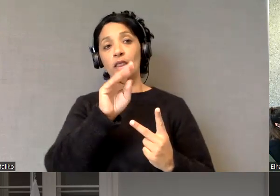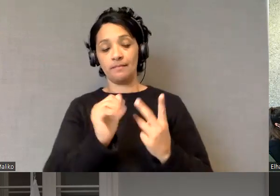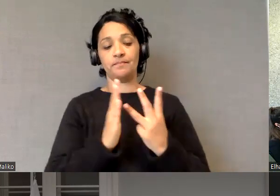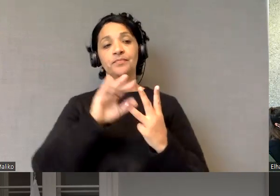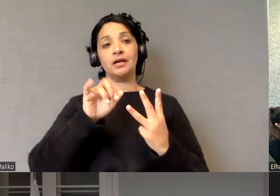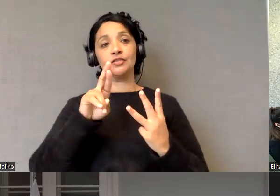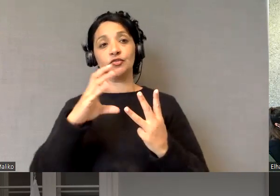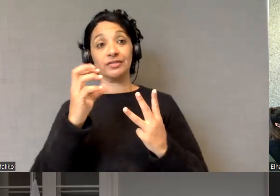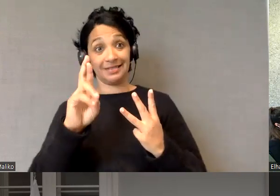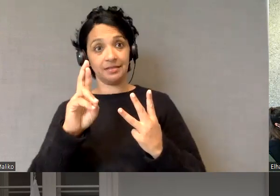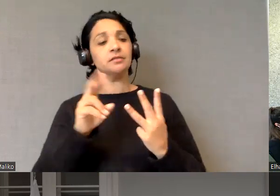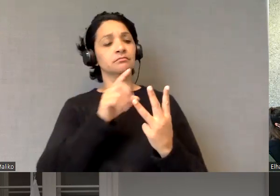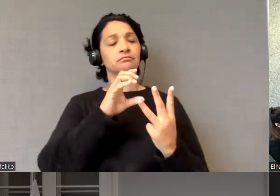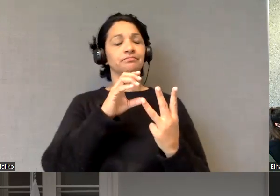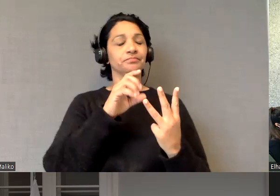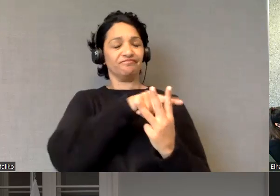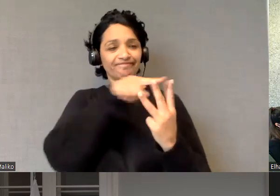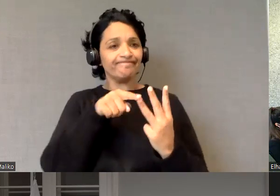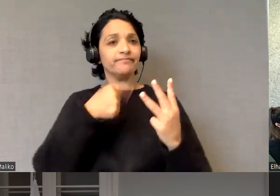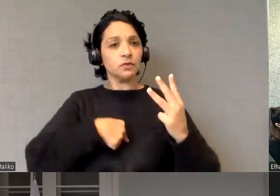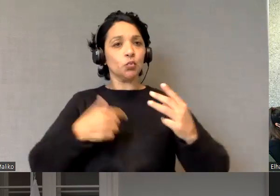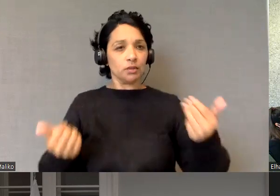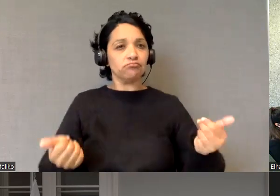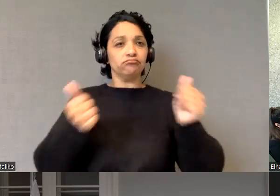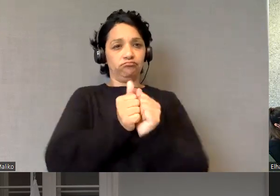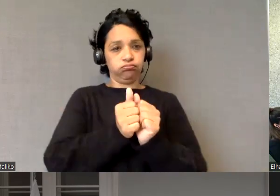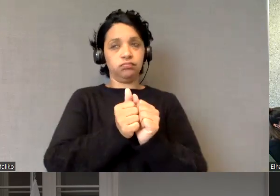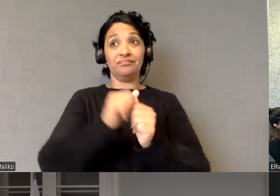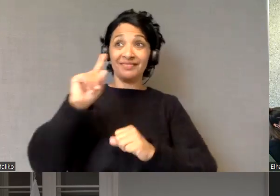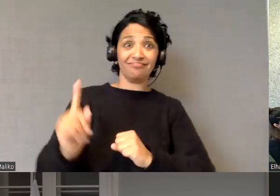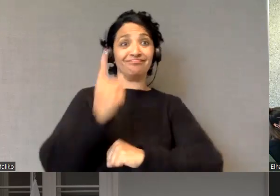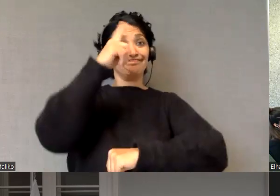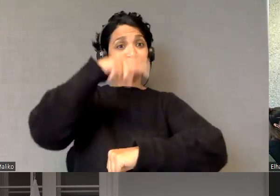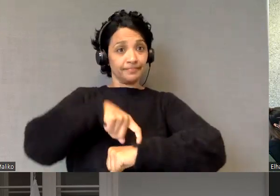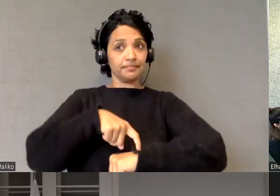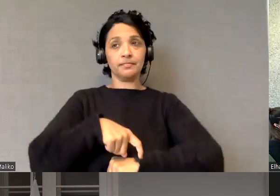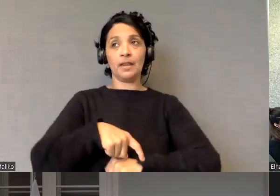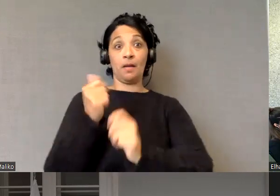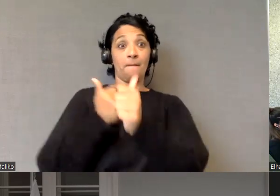a significant amount, this is the first time that the militaries have gotten together with